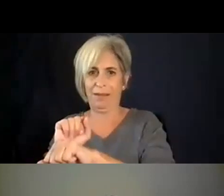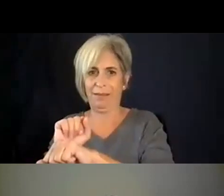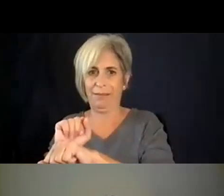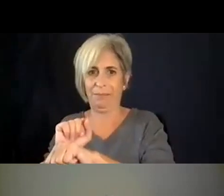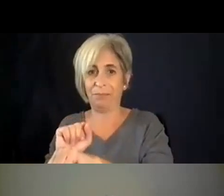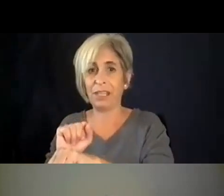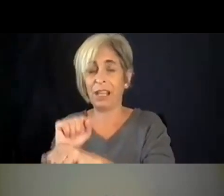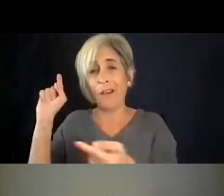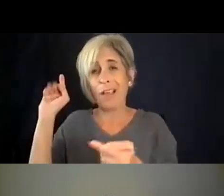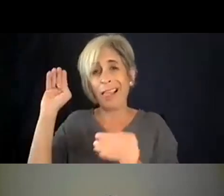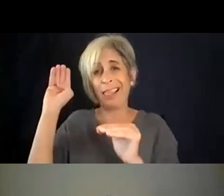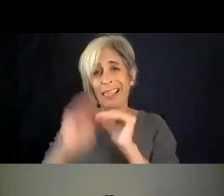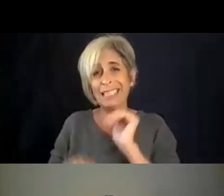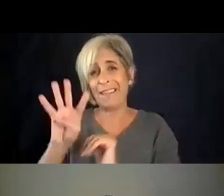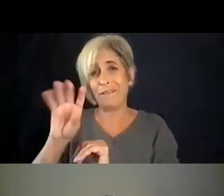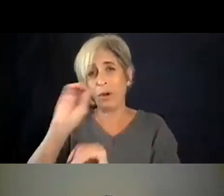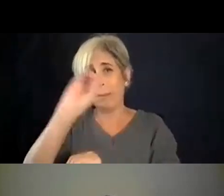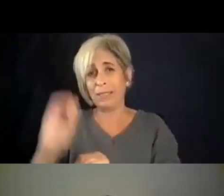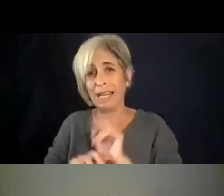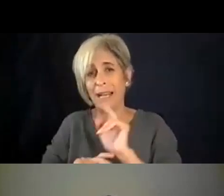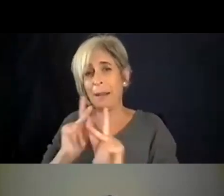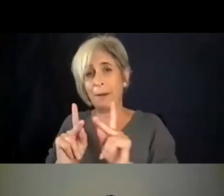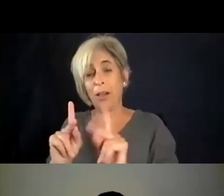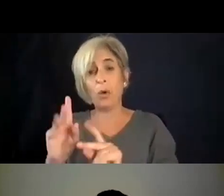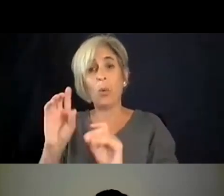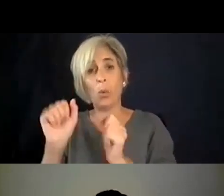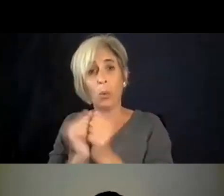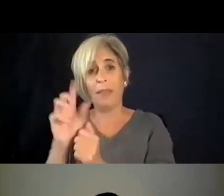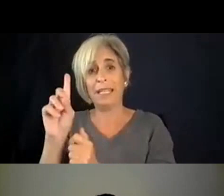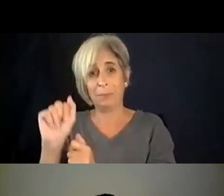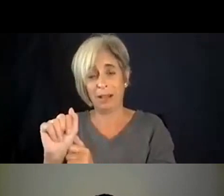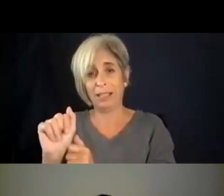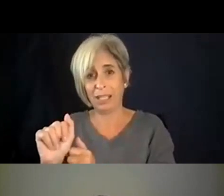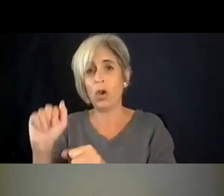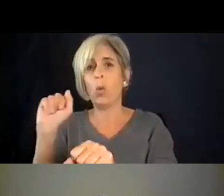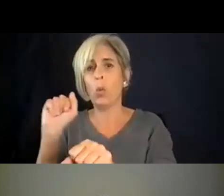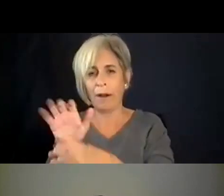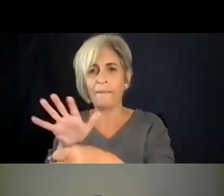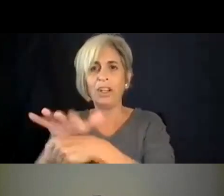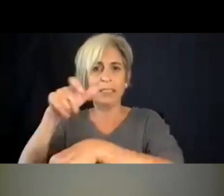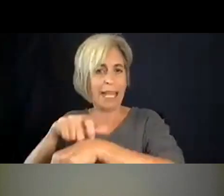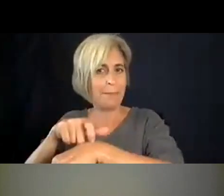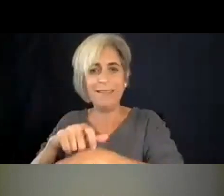disabilities work full time, and as Liz alluded to earlier it's not because we don't want to work.